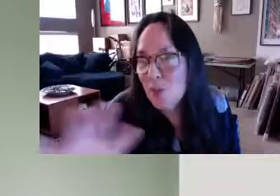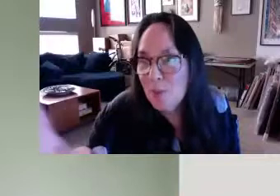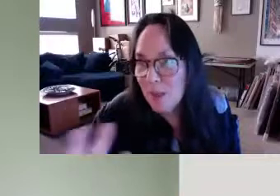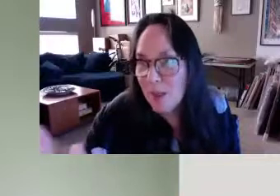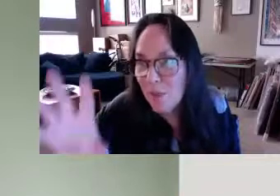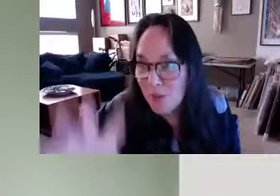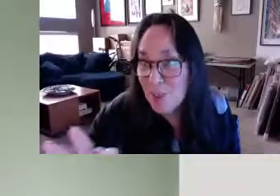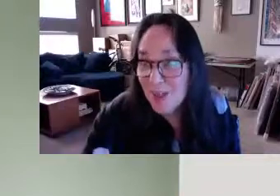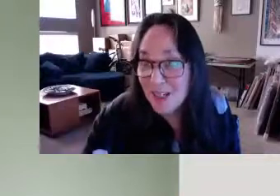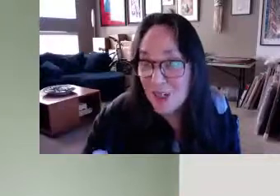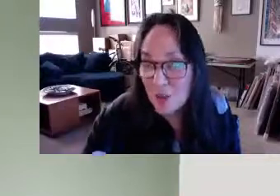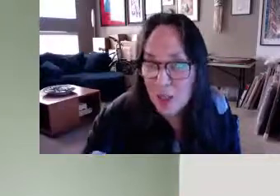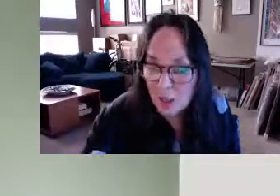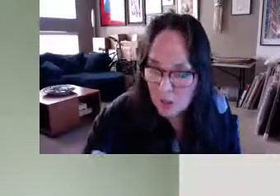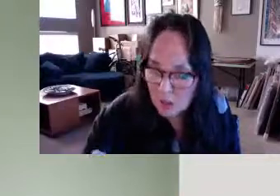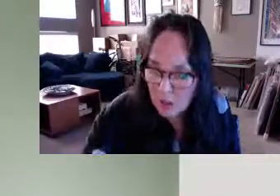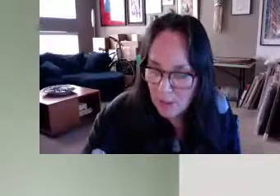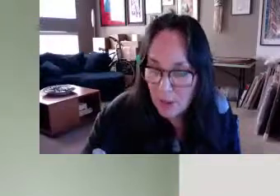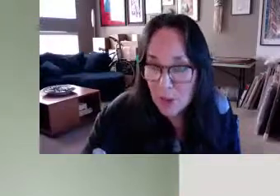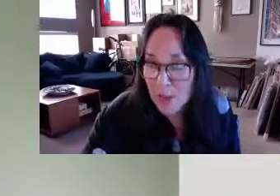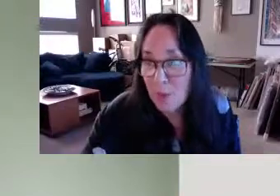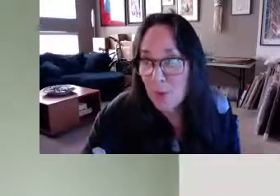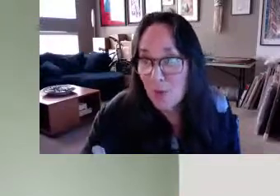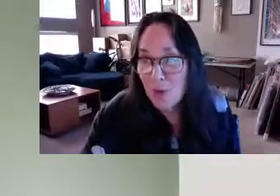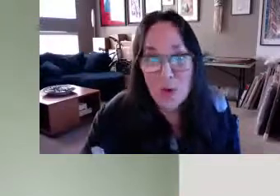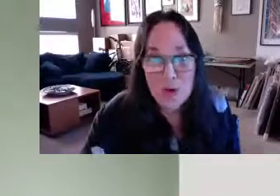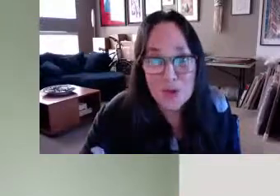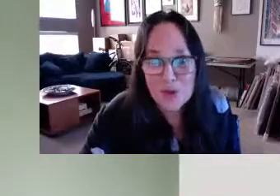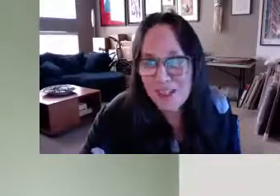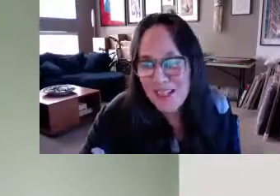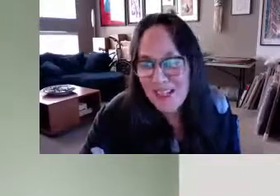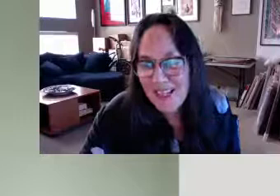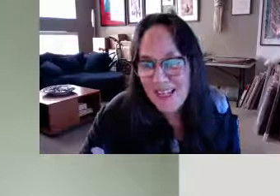i'm thinking of with this particular color i'm actually thinking about Norval Morrisseau and